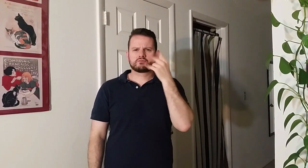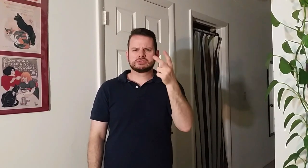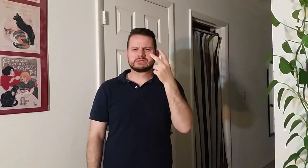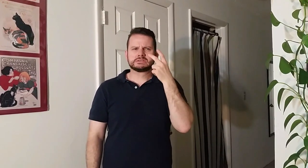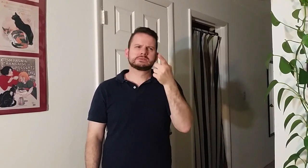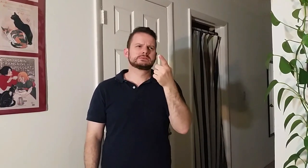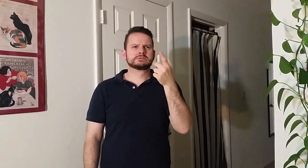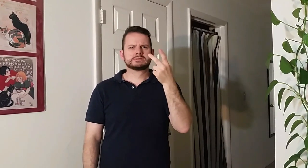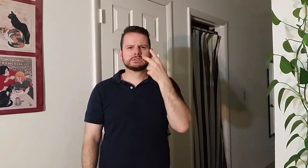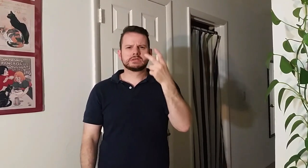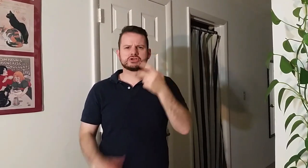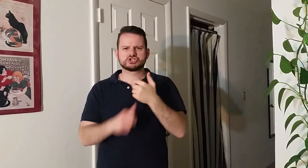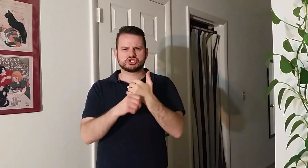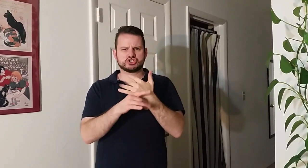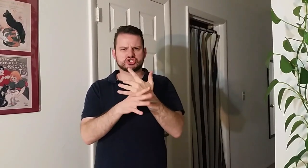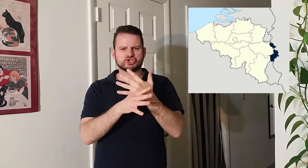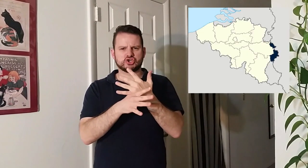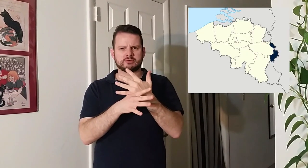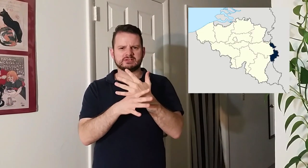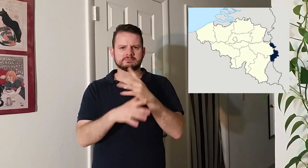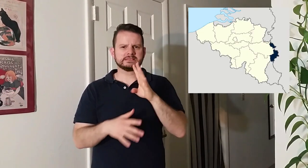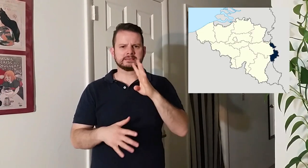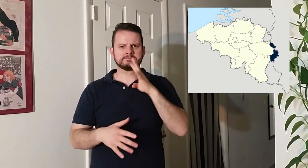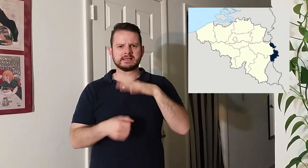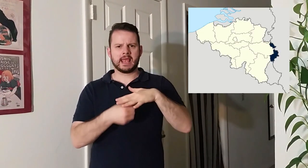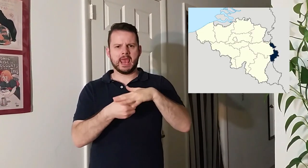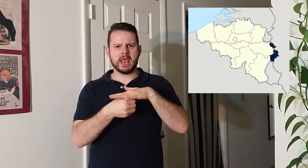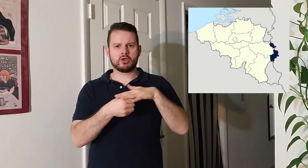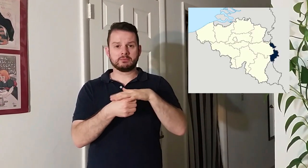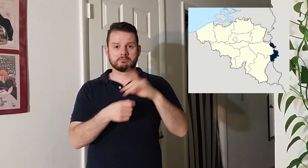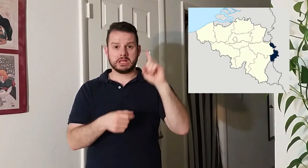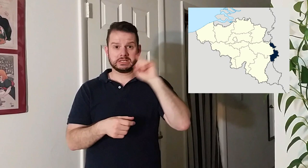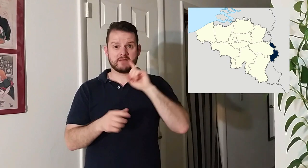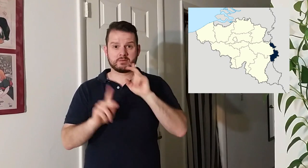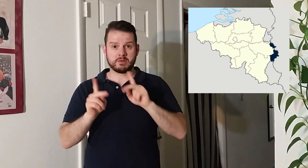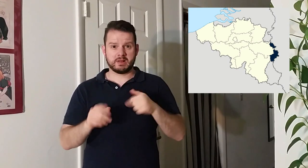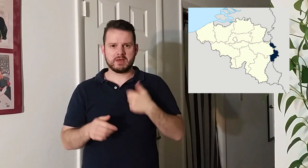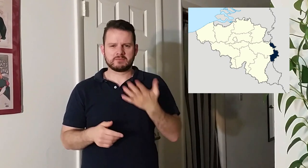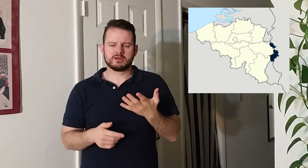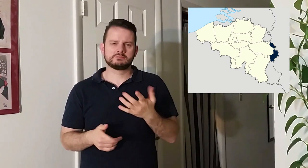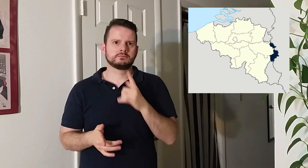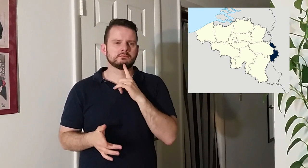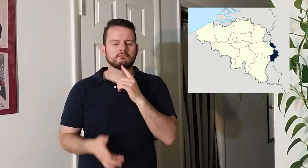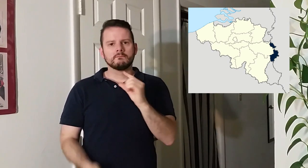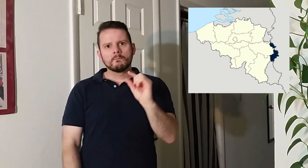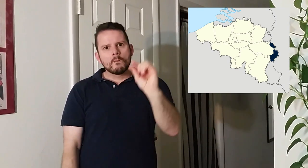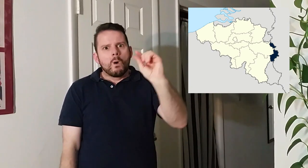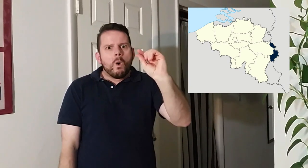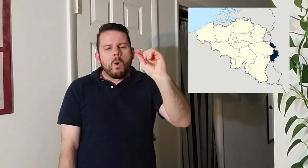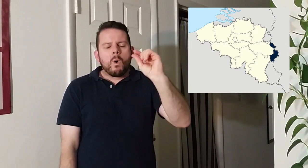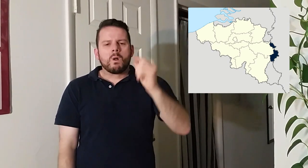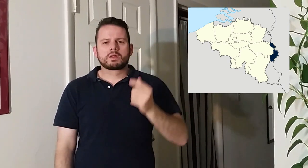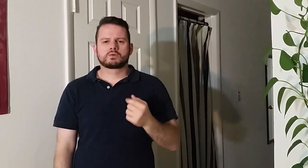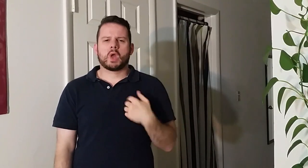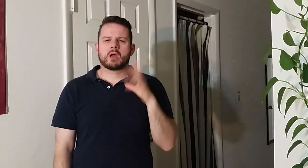If there are some deaf people living in German-speaking area, the number of deaf residents will be very small.